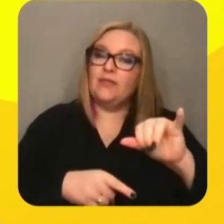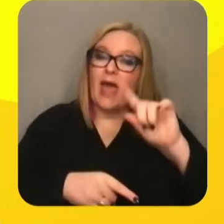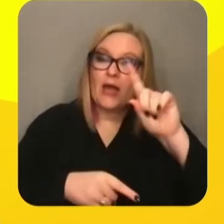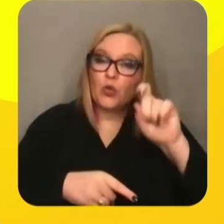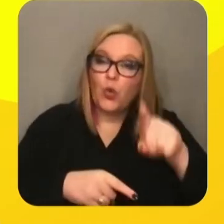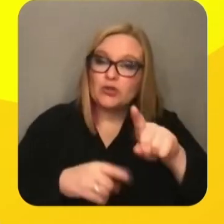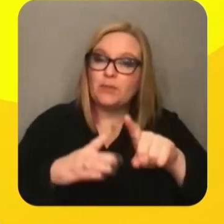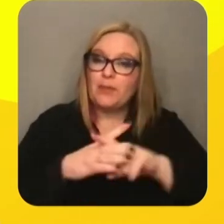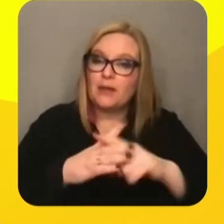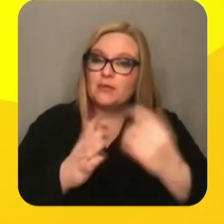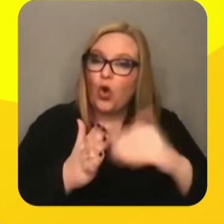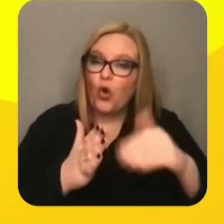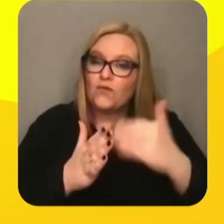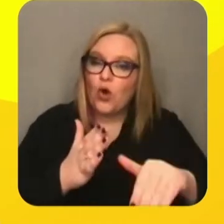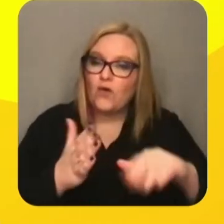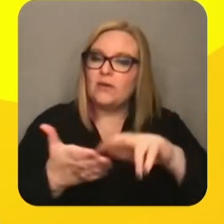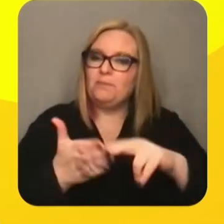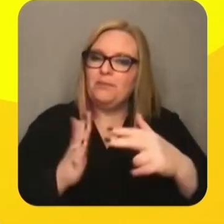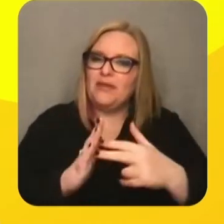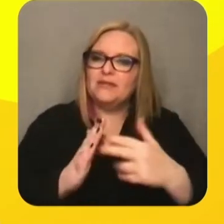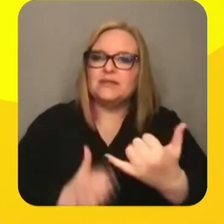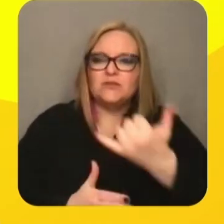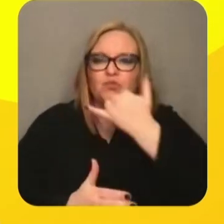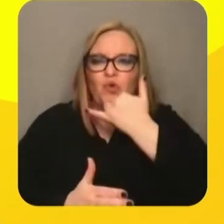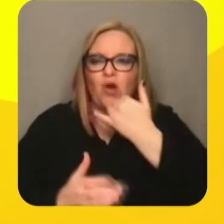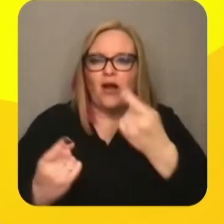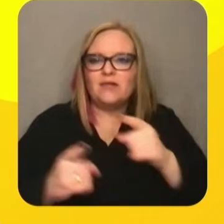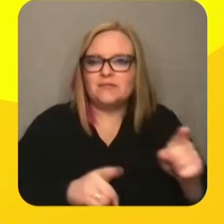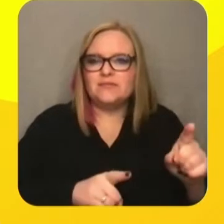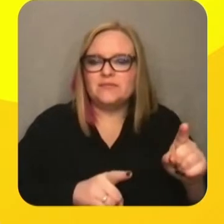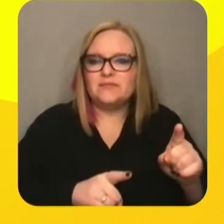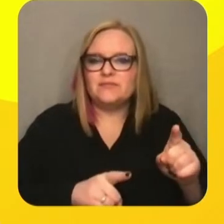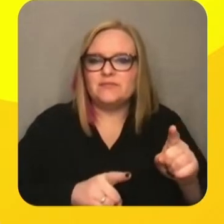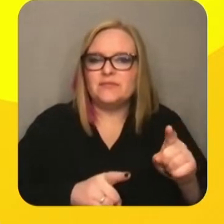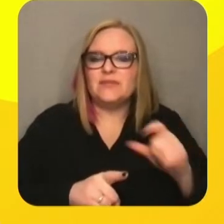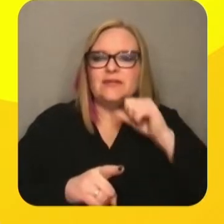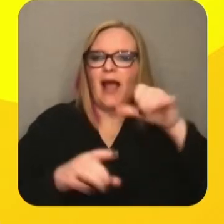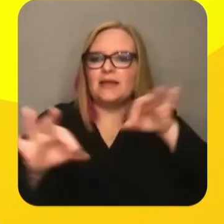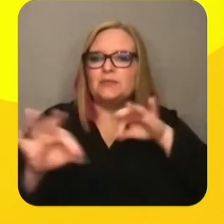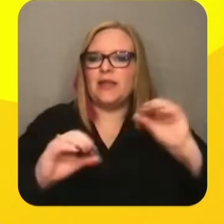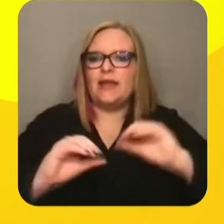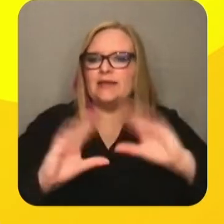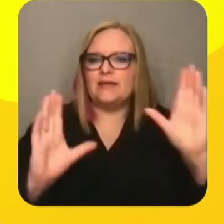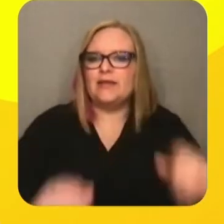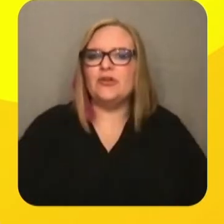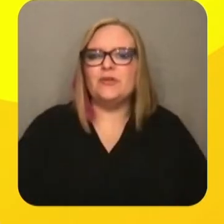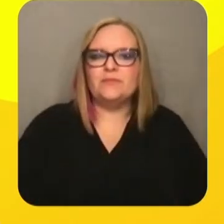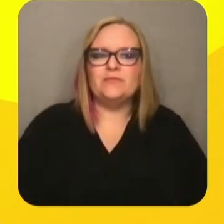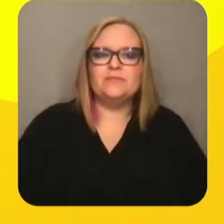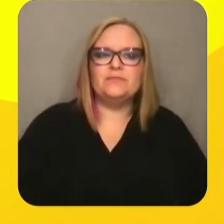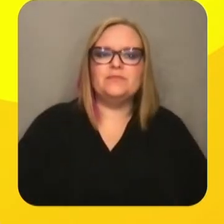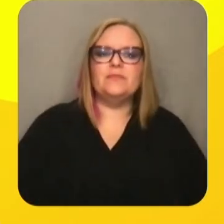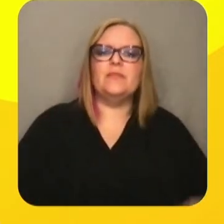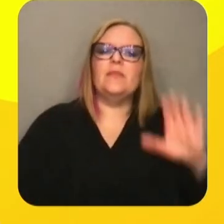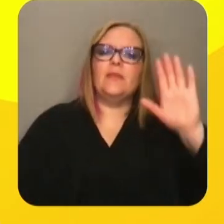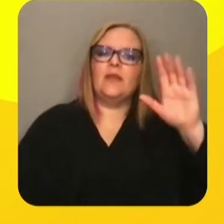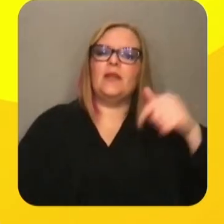points to what we're doing wrong and explaining it. Fabulous. (CROSSTALK) Yes, please. I was just going to say as well.